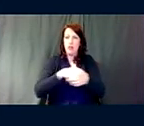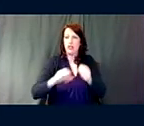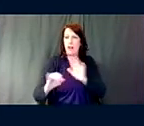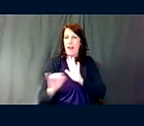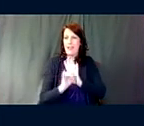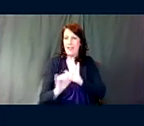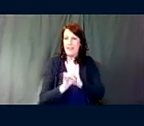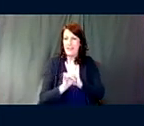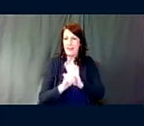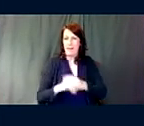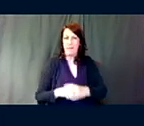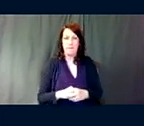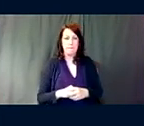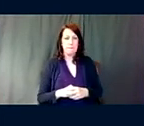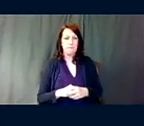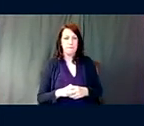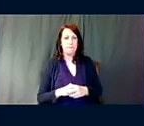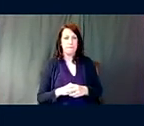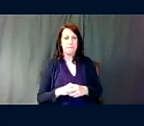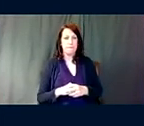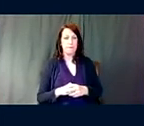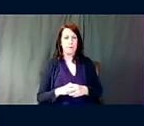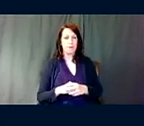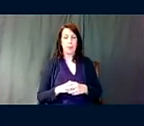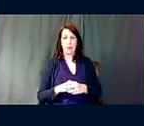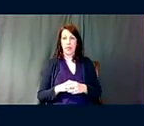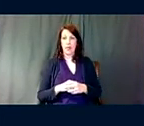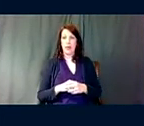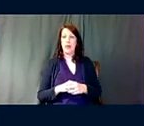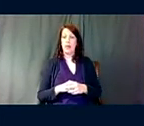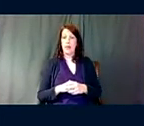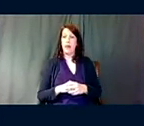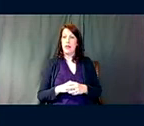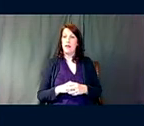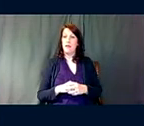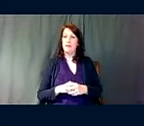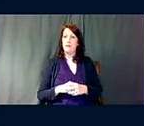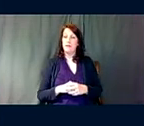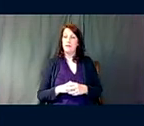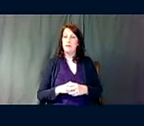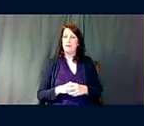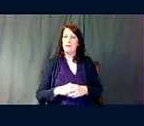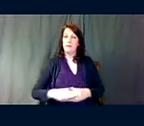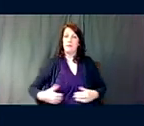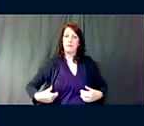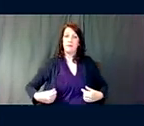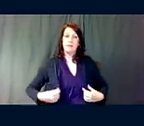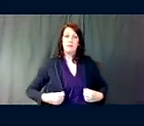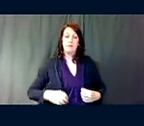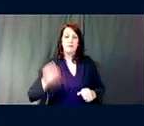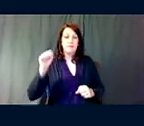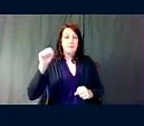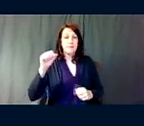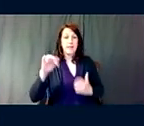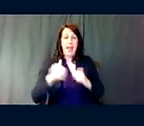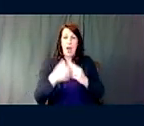REGIONAL IDENTITY. NEXT PLEASE. IT IS, DESPITE ITS GREAT